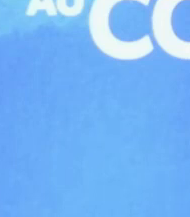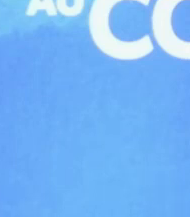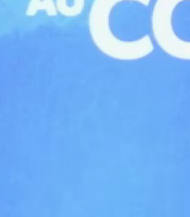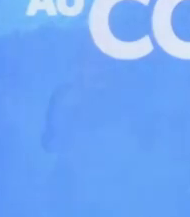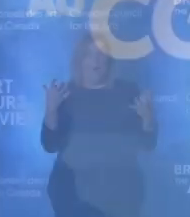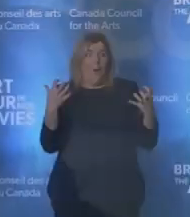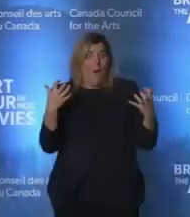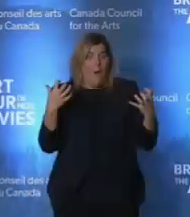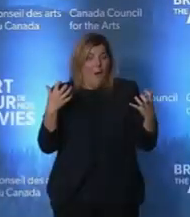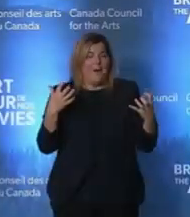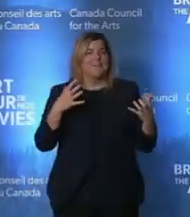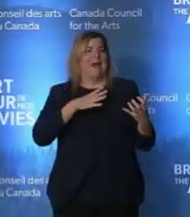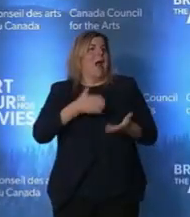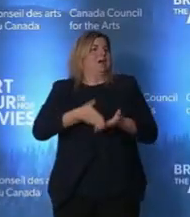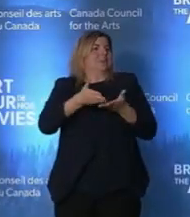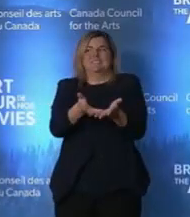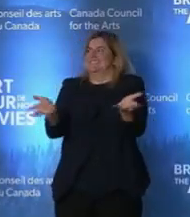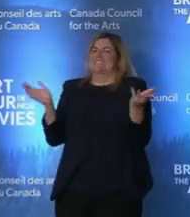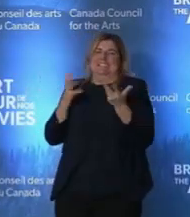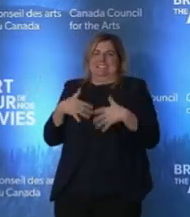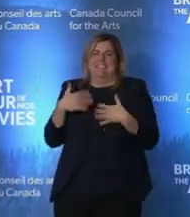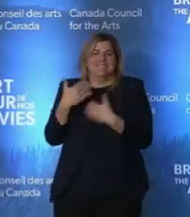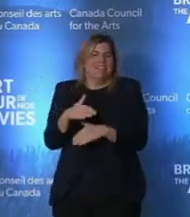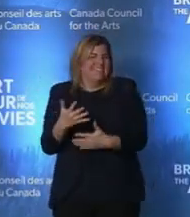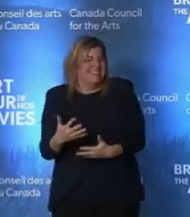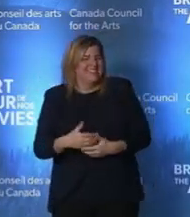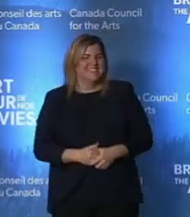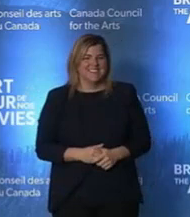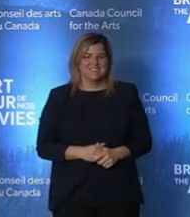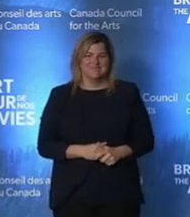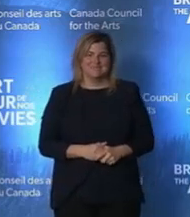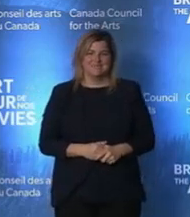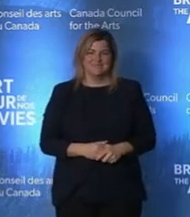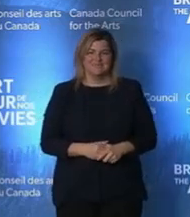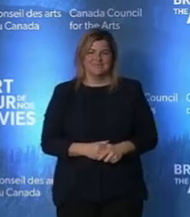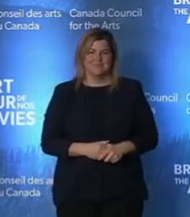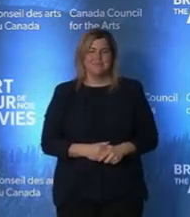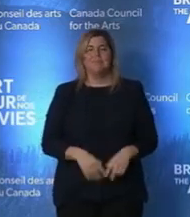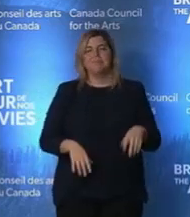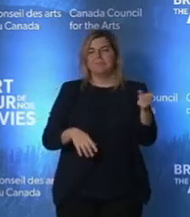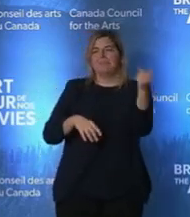The question I had was about the OLMC and what other